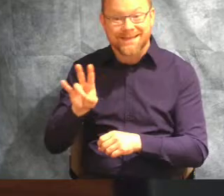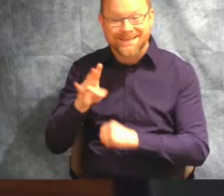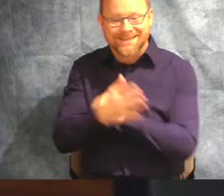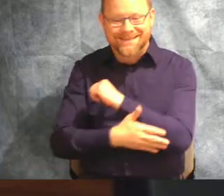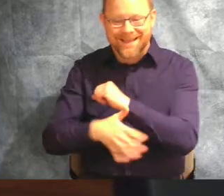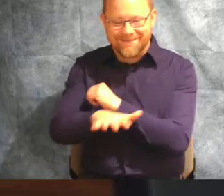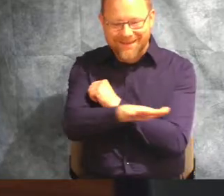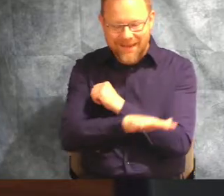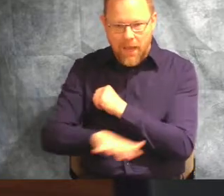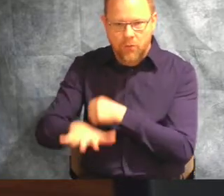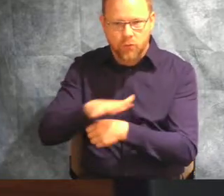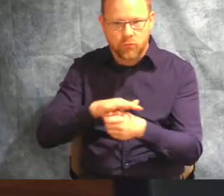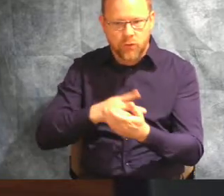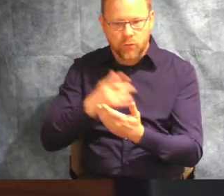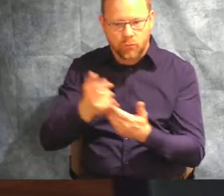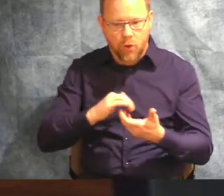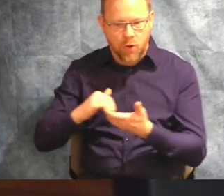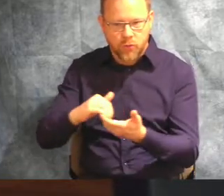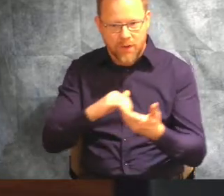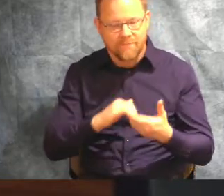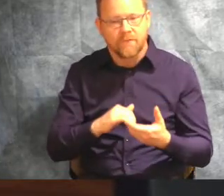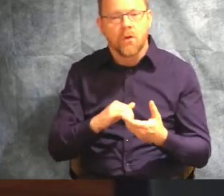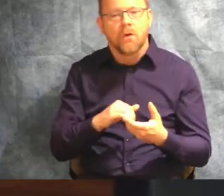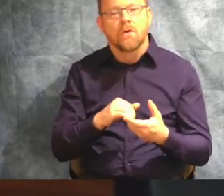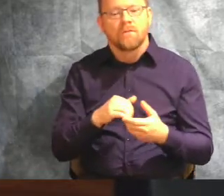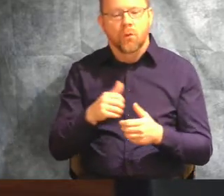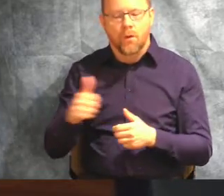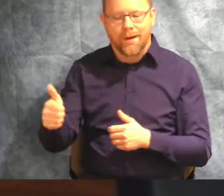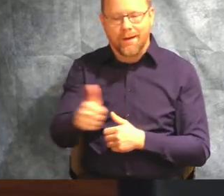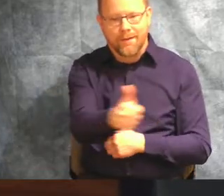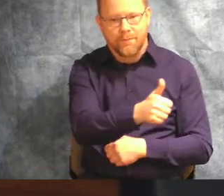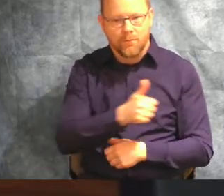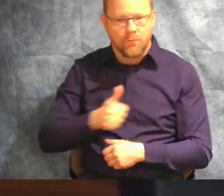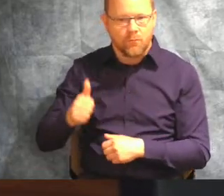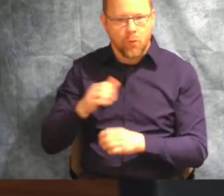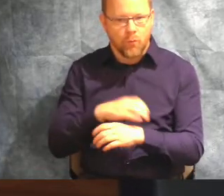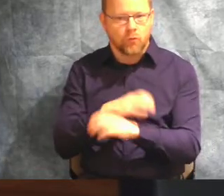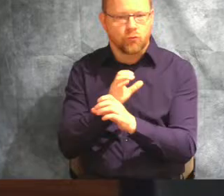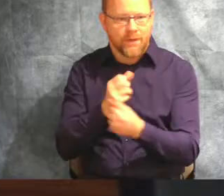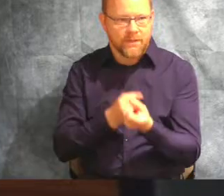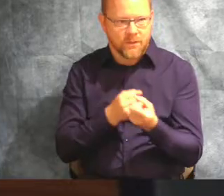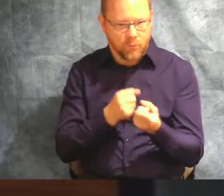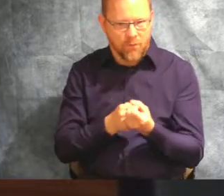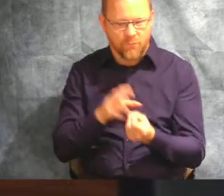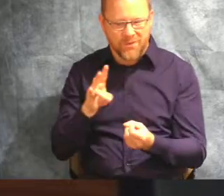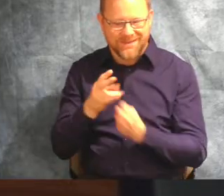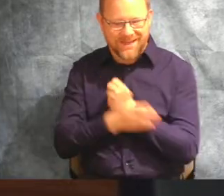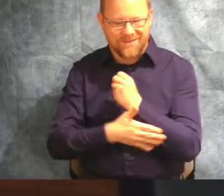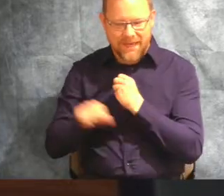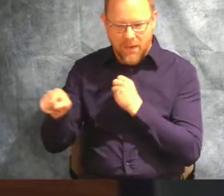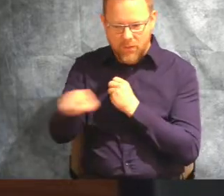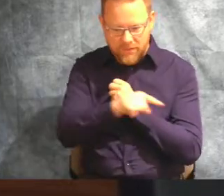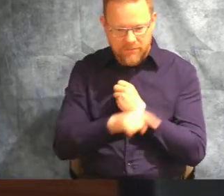initiative for a mobile crisis support se for a 7 county region of which the mental health recovery